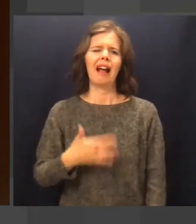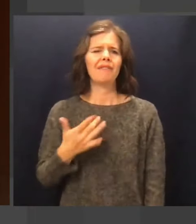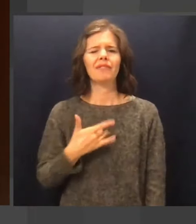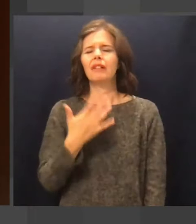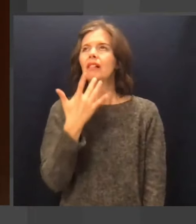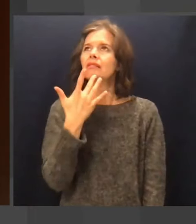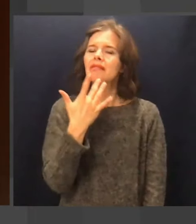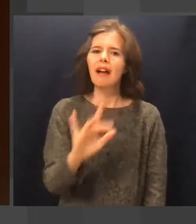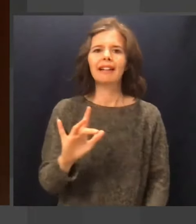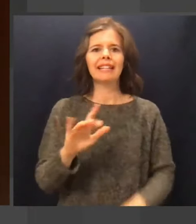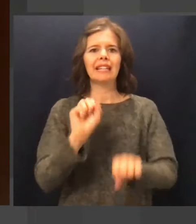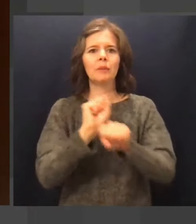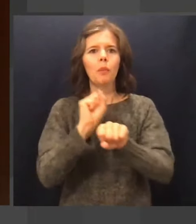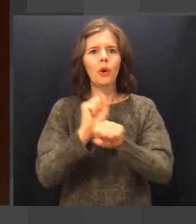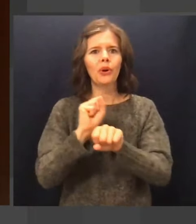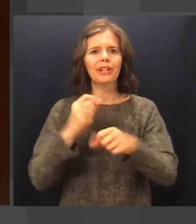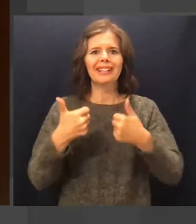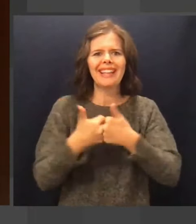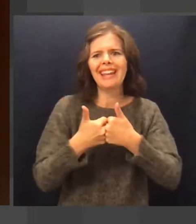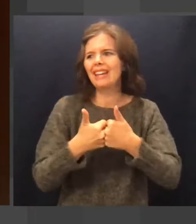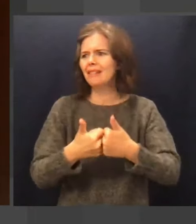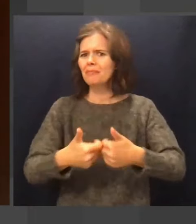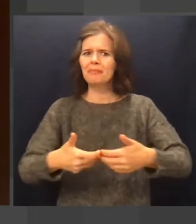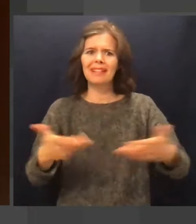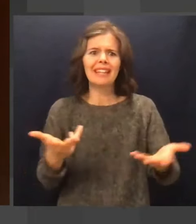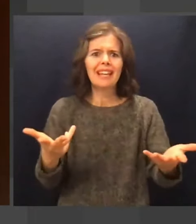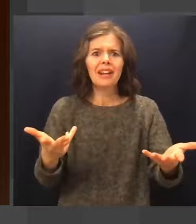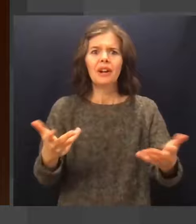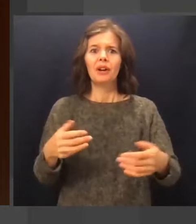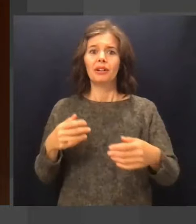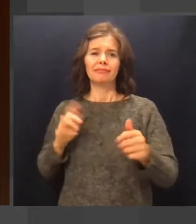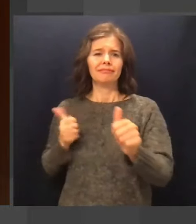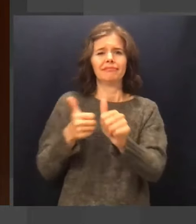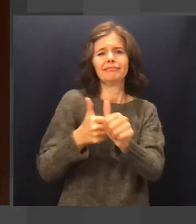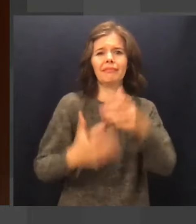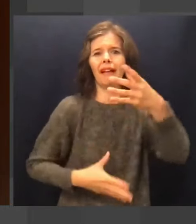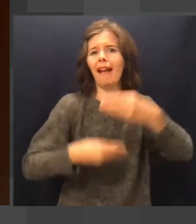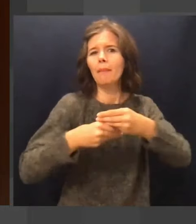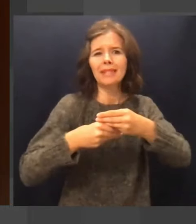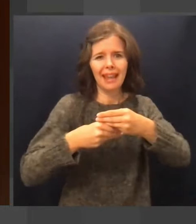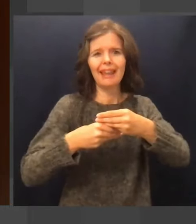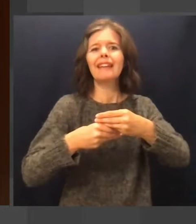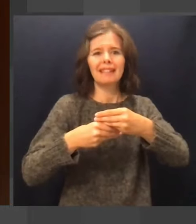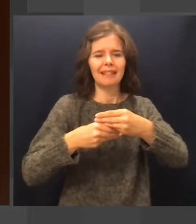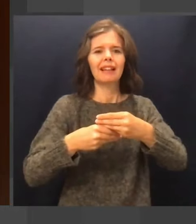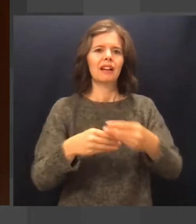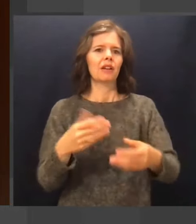HONESTLY IT'S SUCH A PRIVILEGE TO WORK ON A GAME LIKE THIS AND AN UPDATE LIKE THIS AND